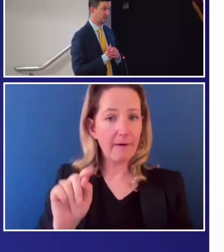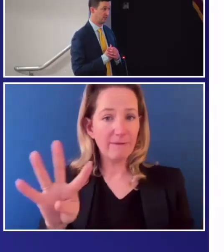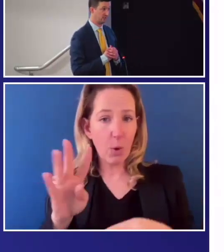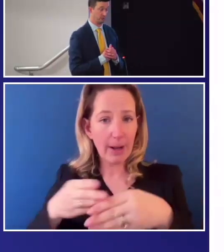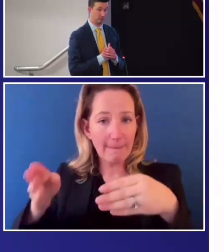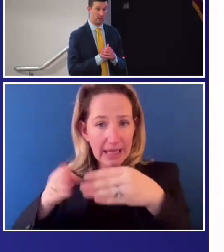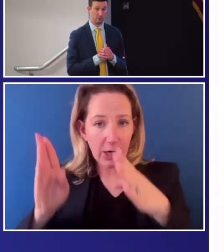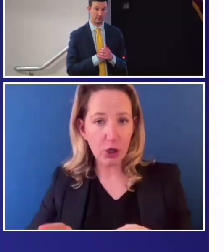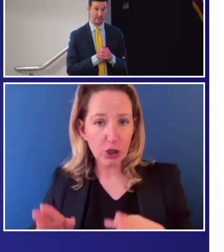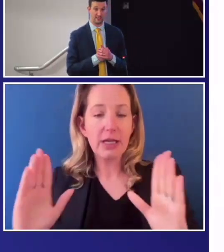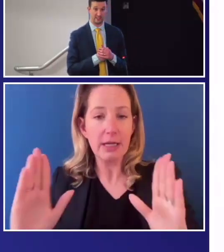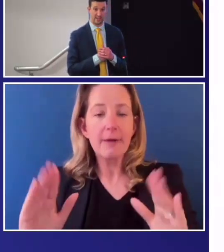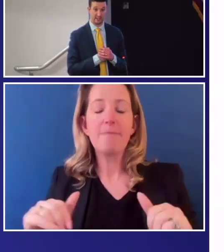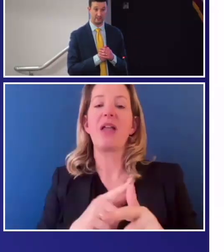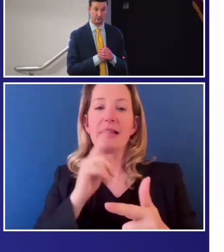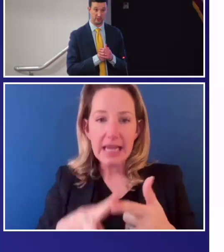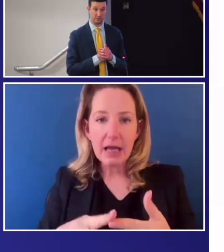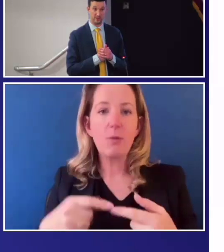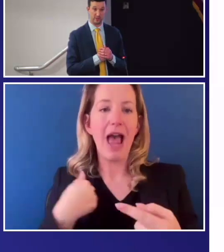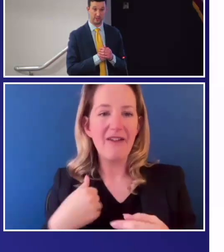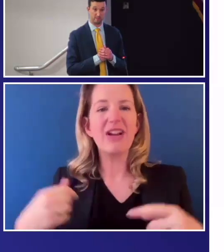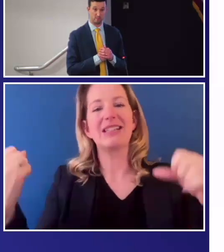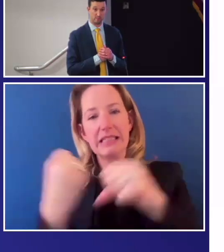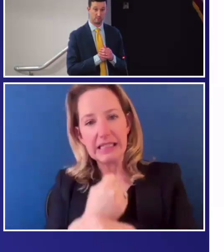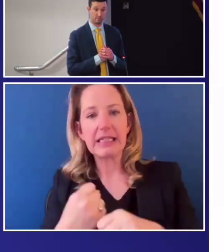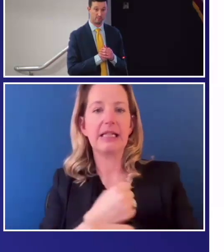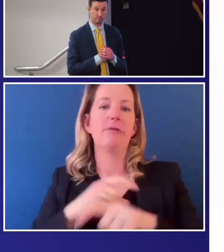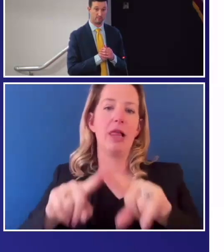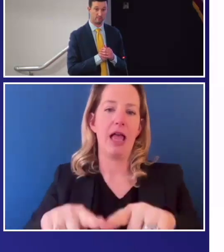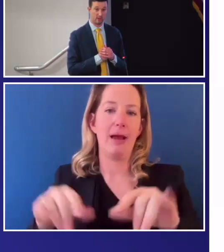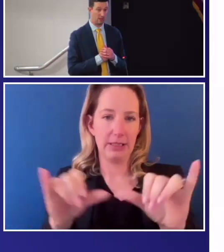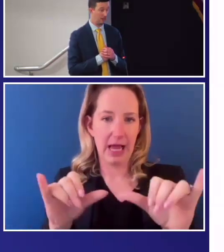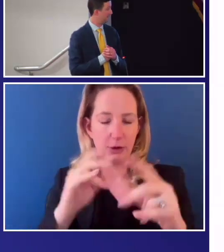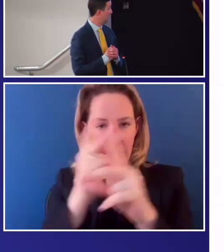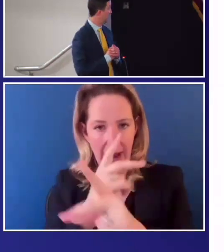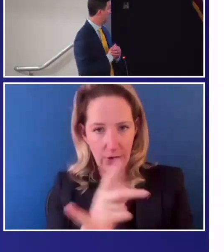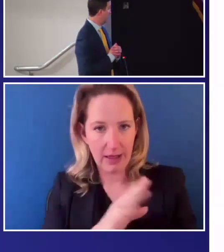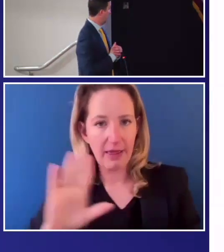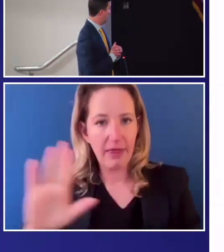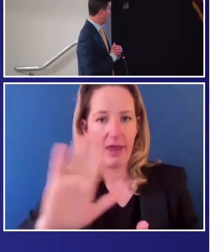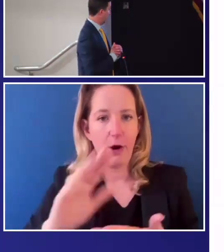statistically reliable size to calculate the earnings metric. Okay.